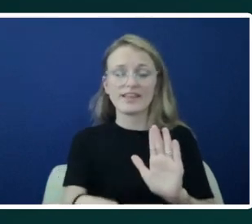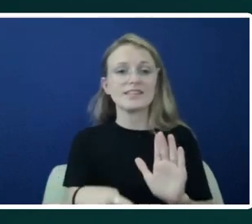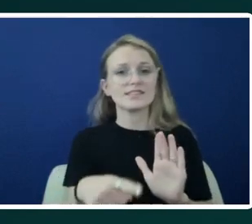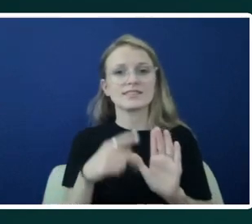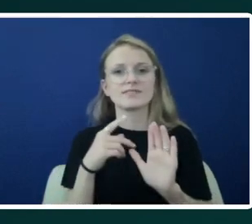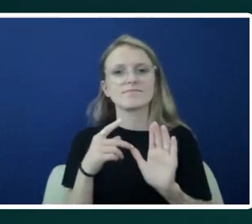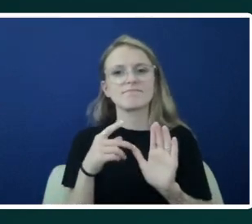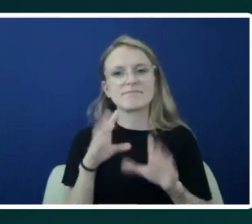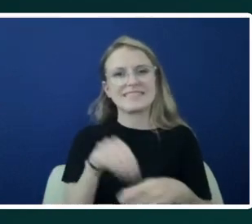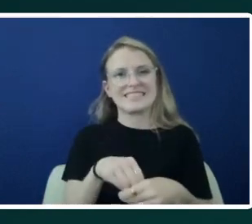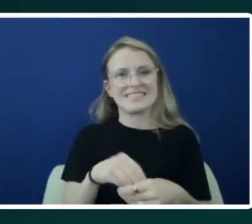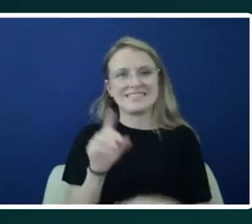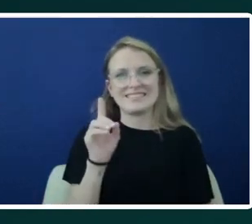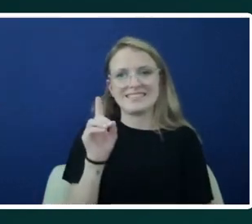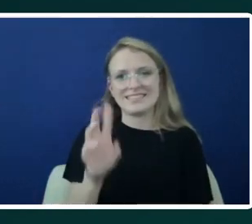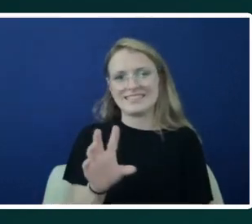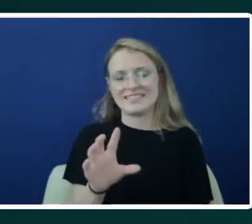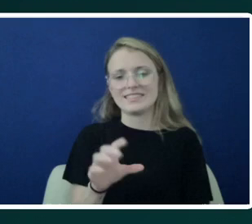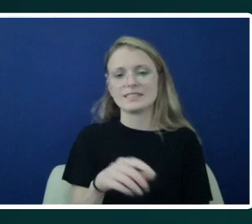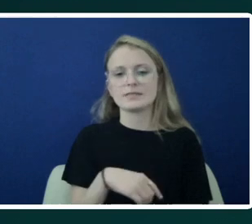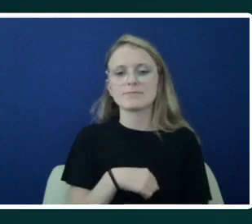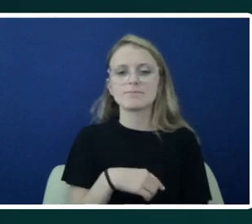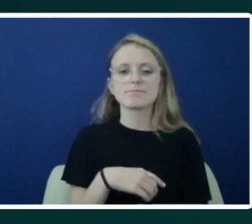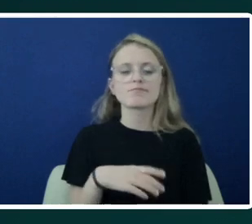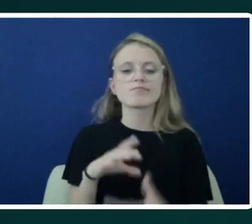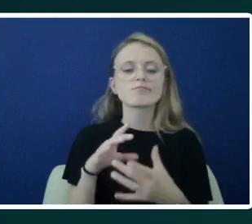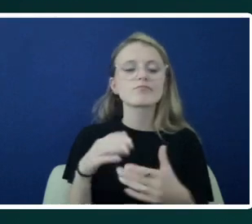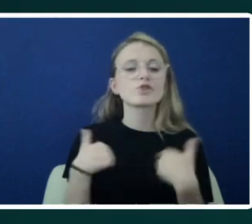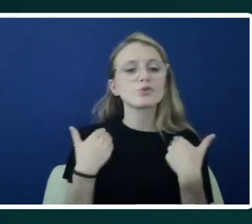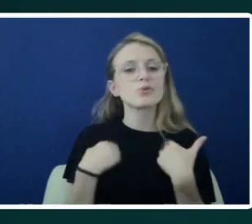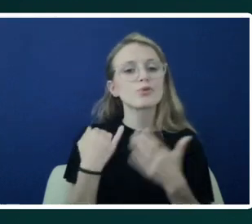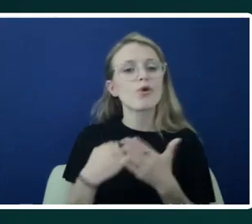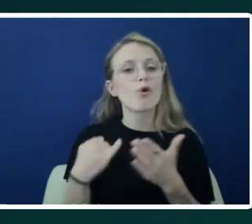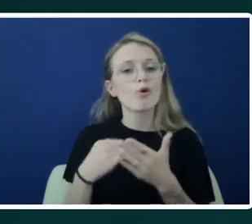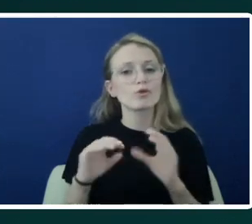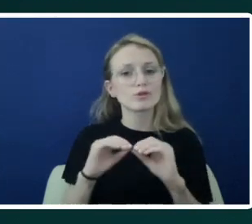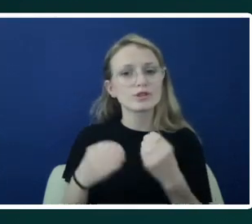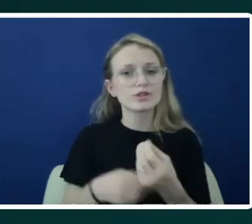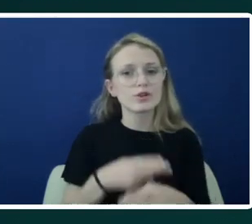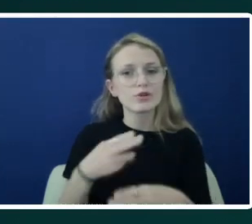And it was an -- a youth arts organization called The New Thing Art and Architecture